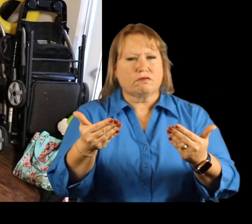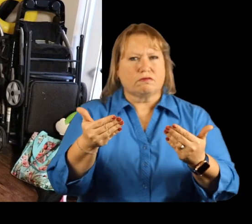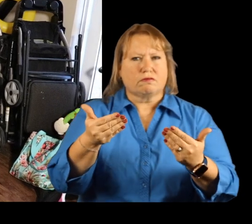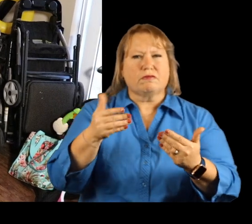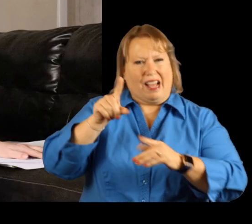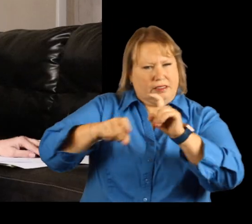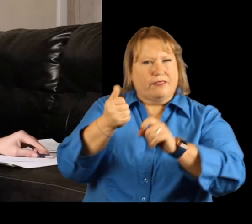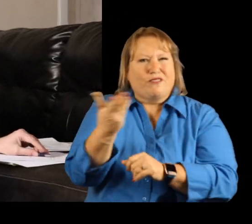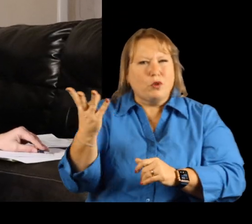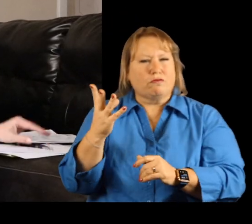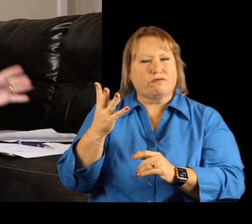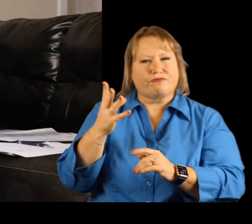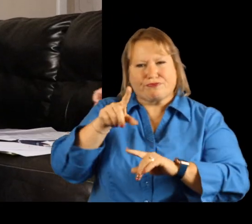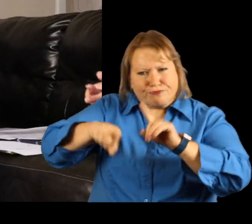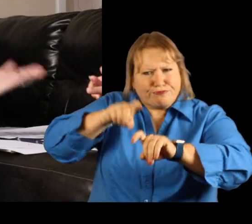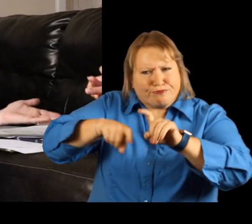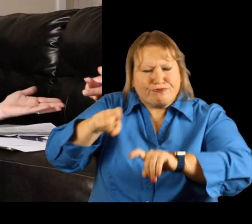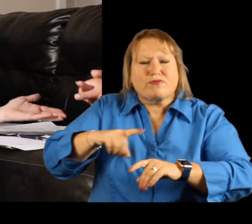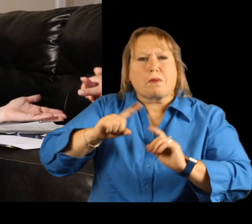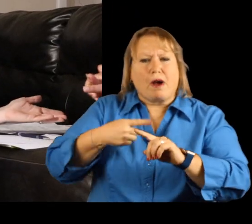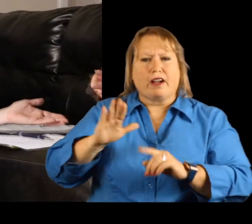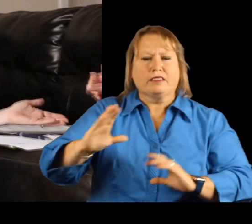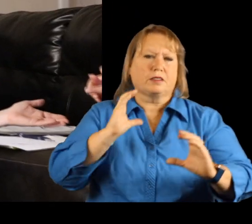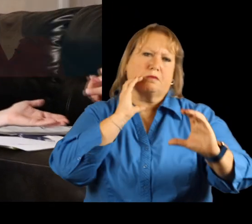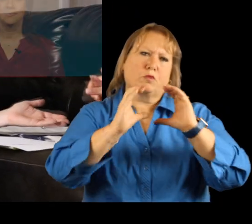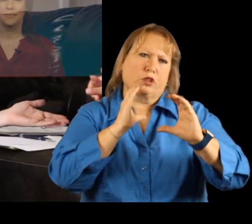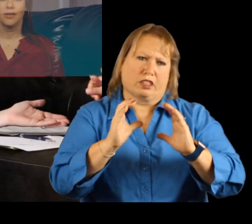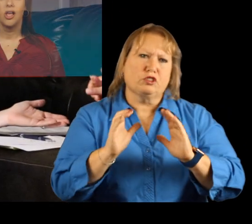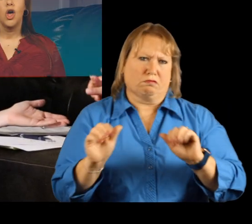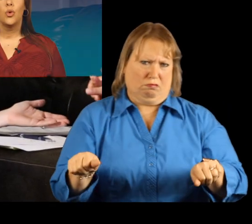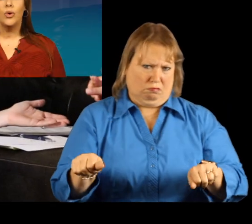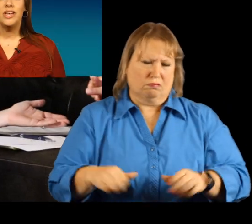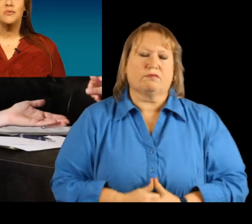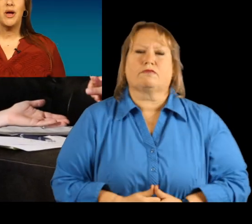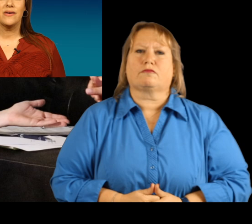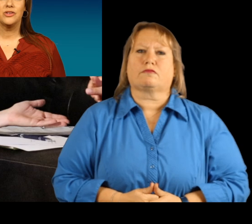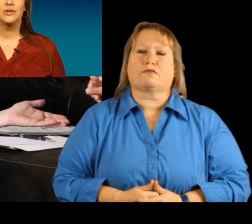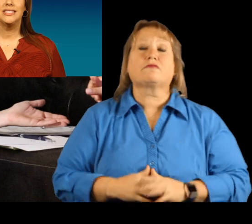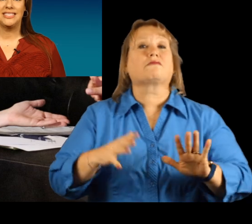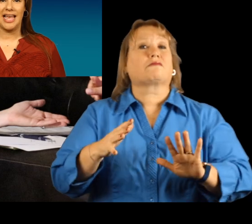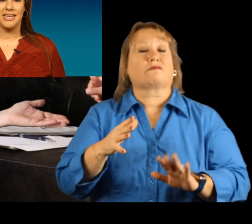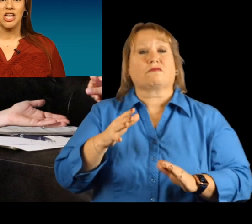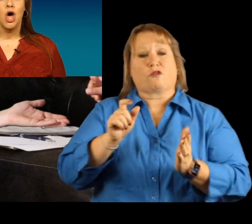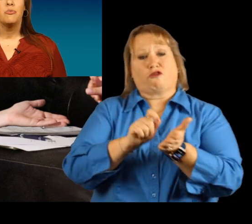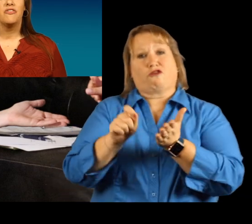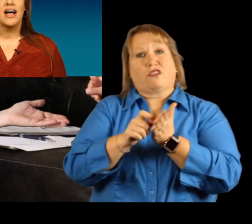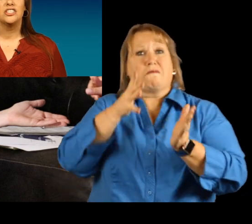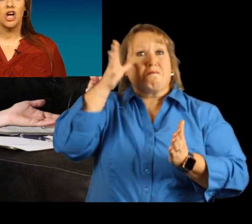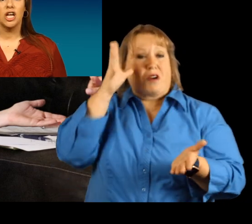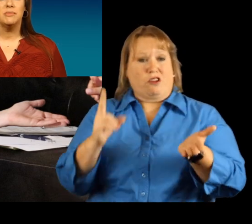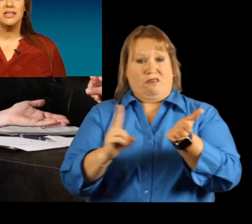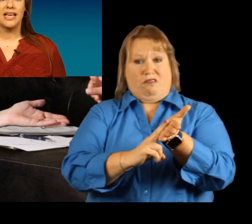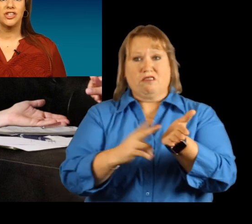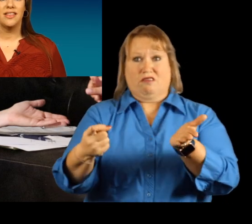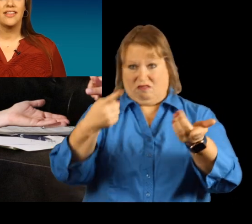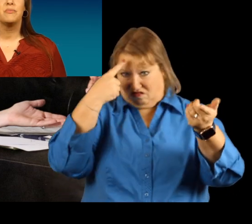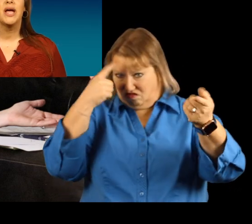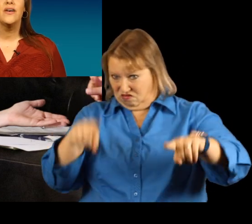I'm going to go ahead and ask you a few questions about Cayden's communication. Written parental consent provides documentation that the parent